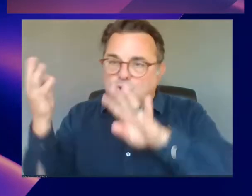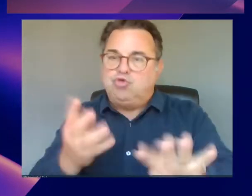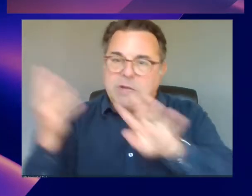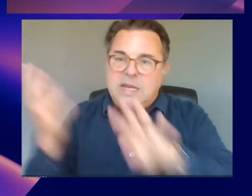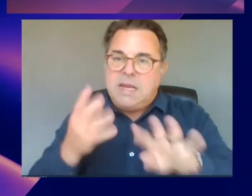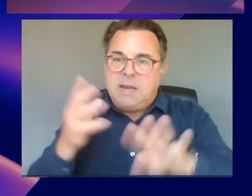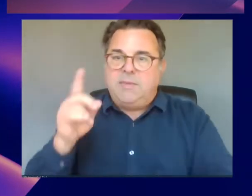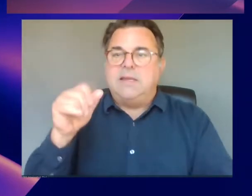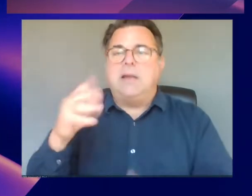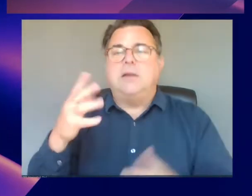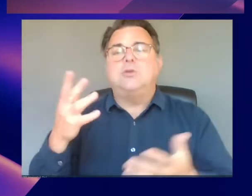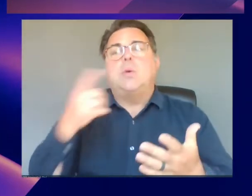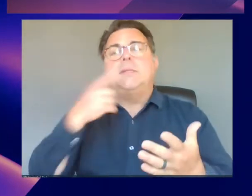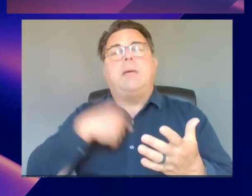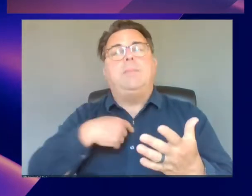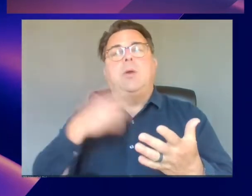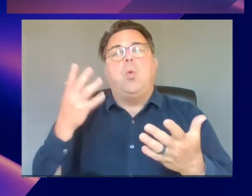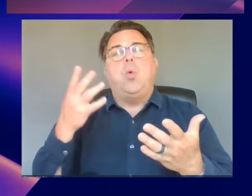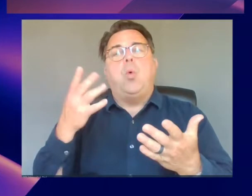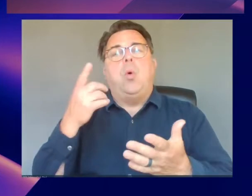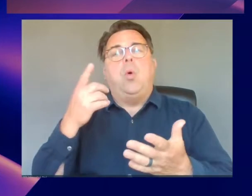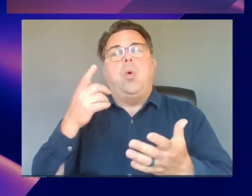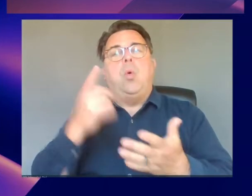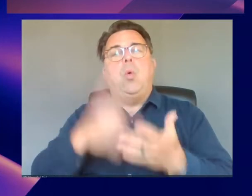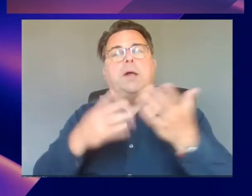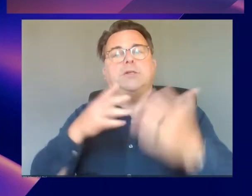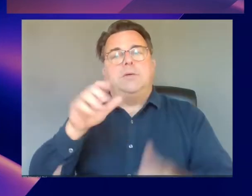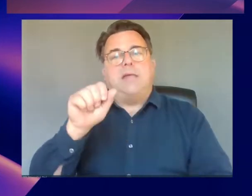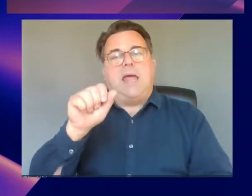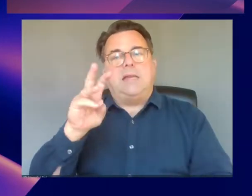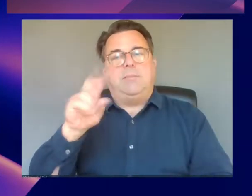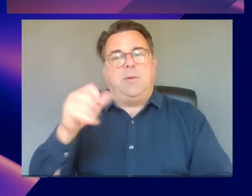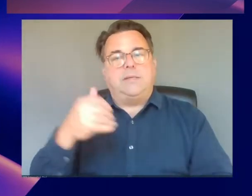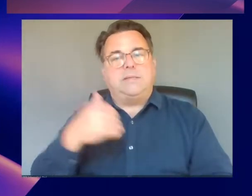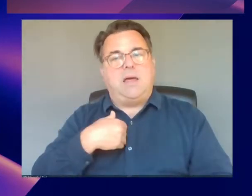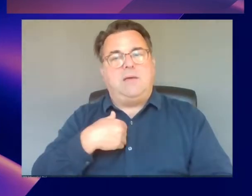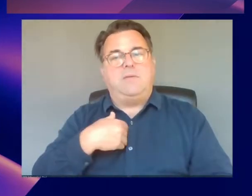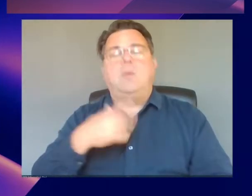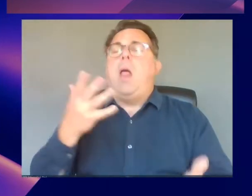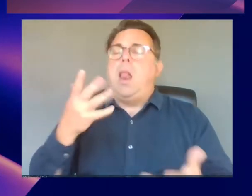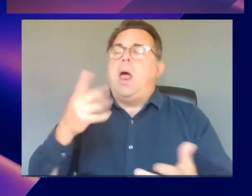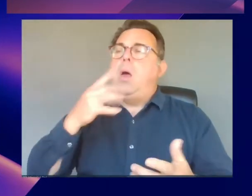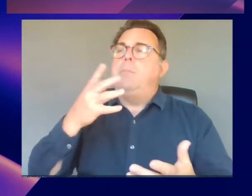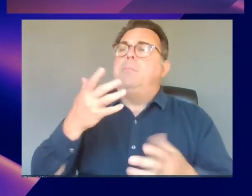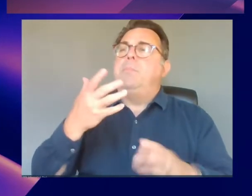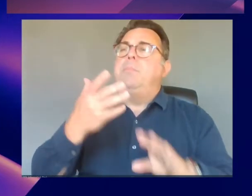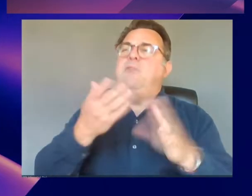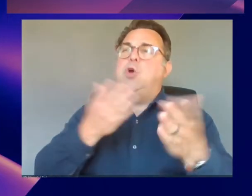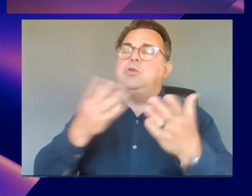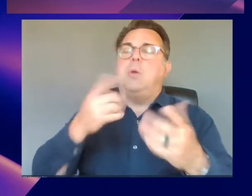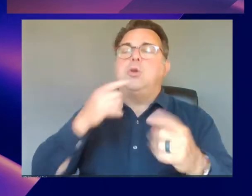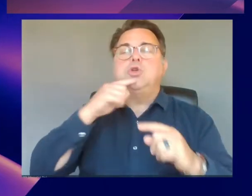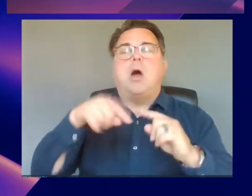of the services that AWS has- Yeah, before going services, right, I want to talk about- Please. - Little bit of architecture, right?